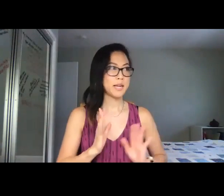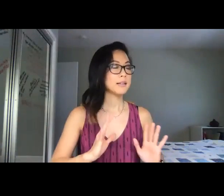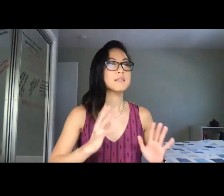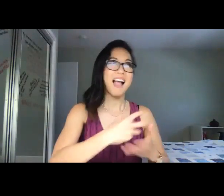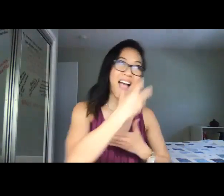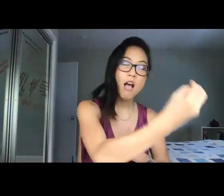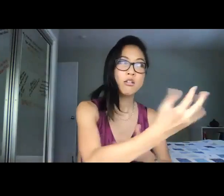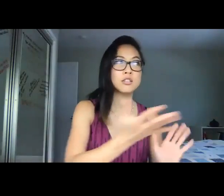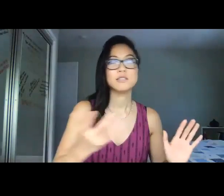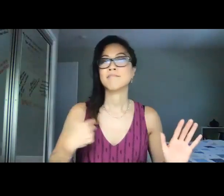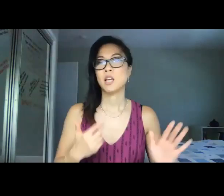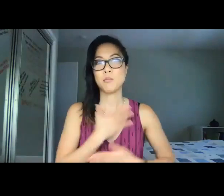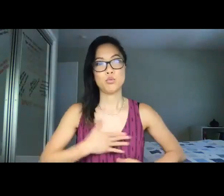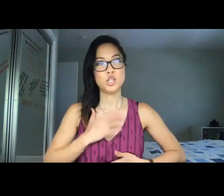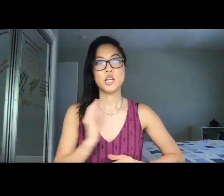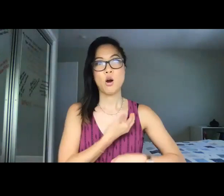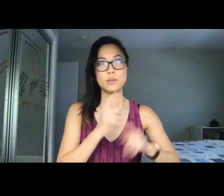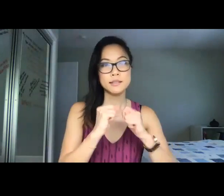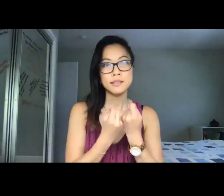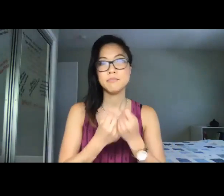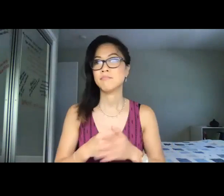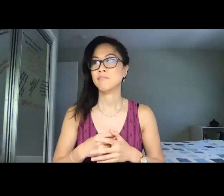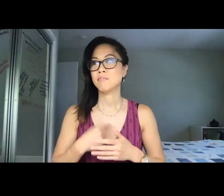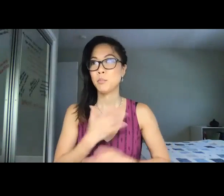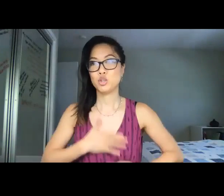this community and I hope you all have a wonderful Friday and